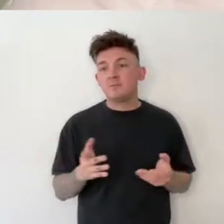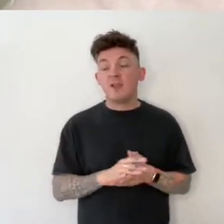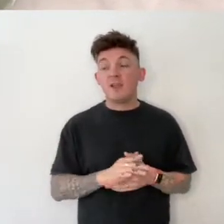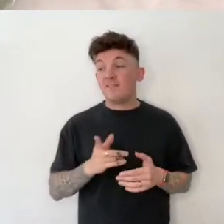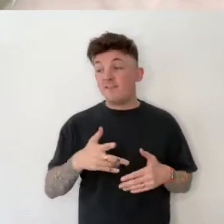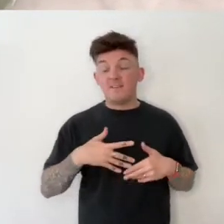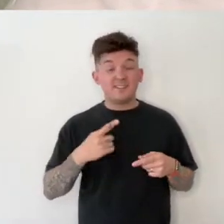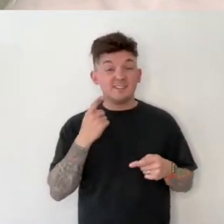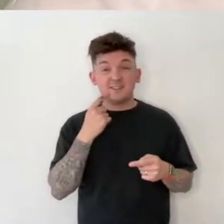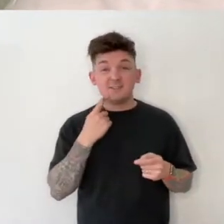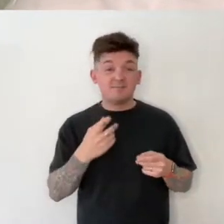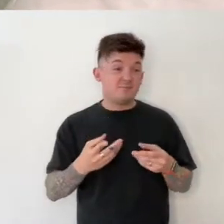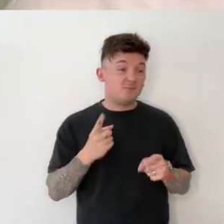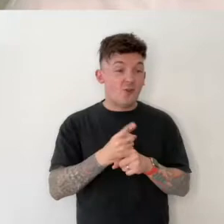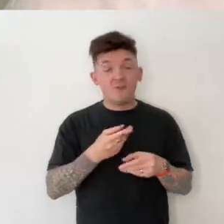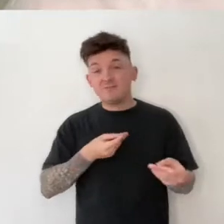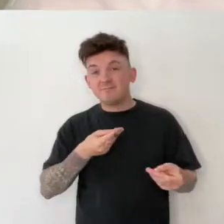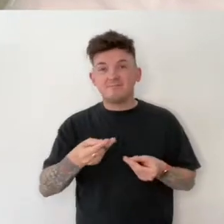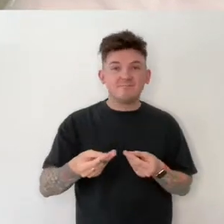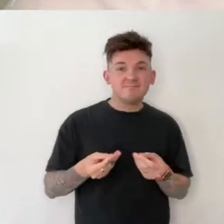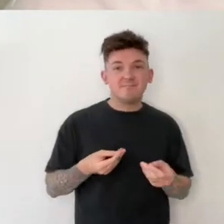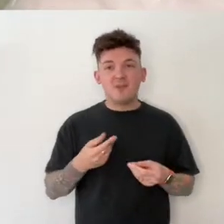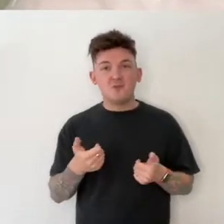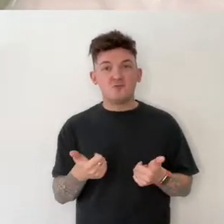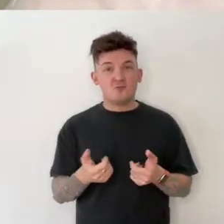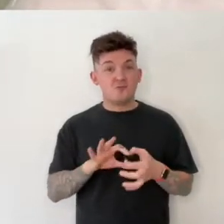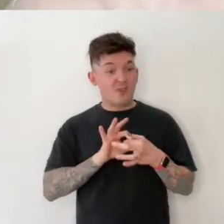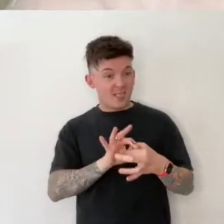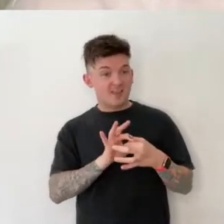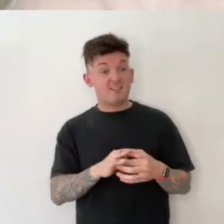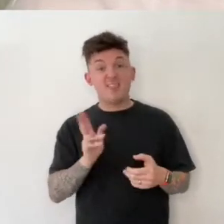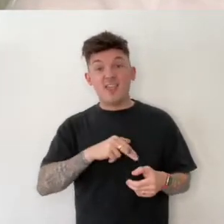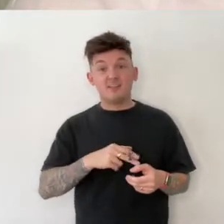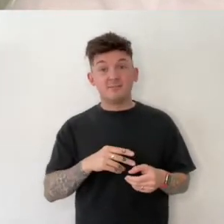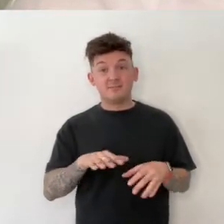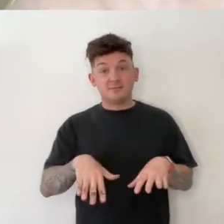a sense of rapport with you that's probably a really good way of them starting to relax